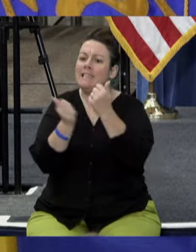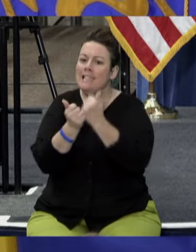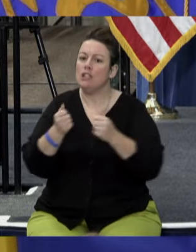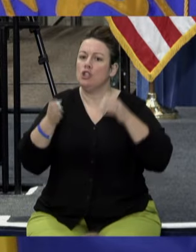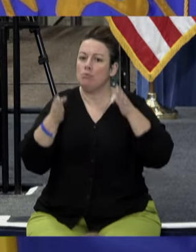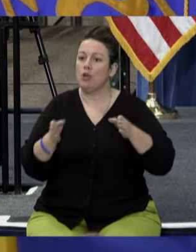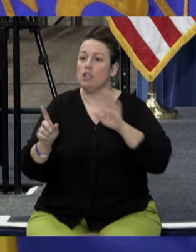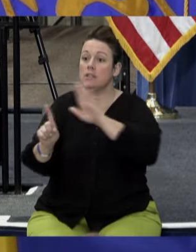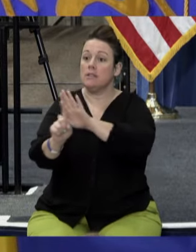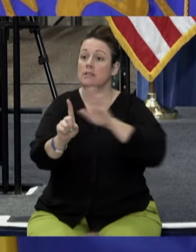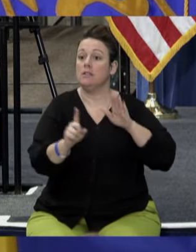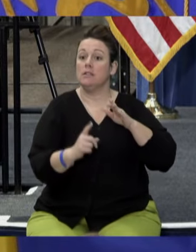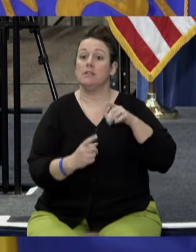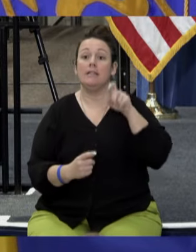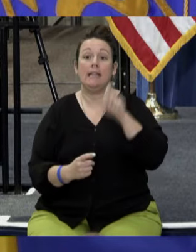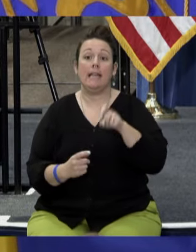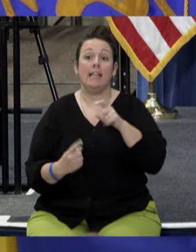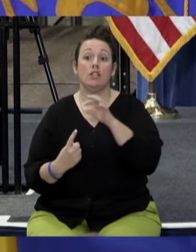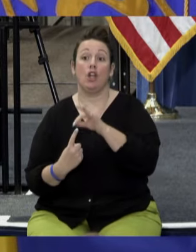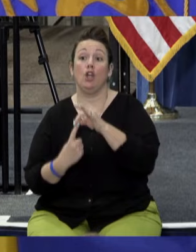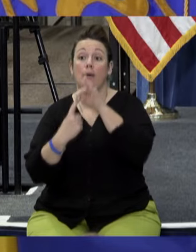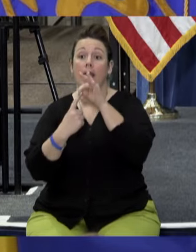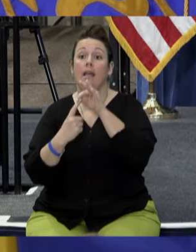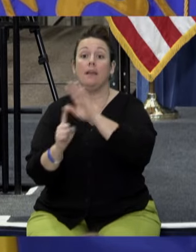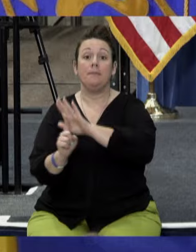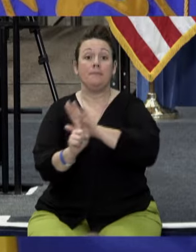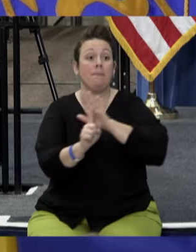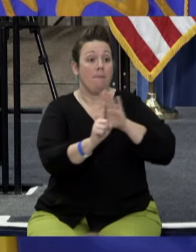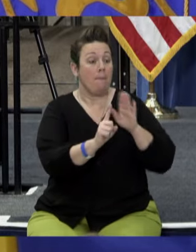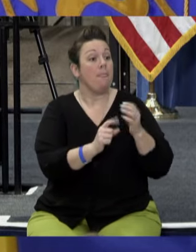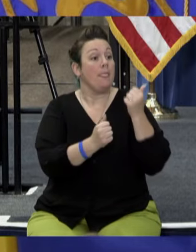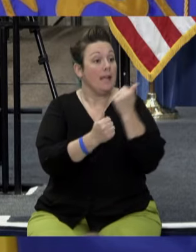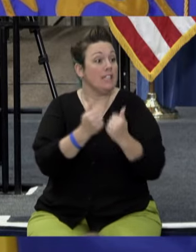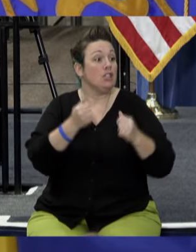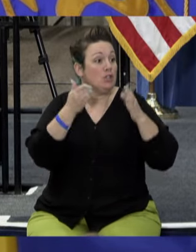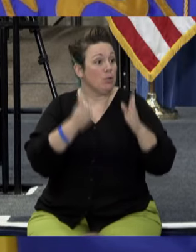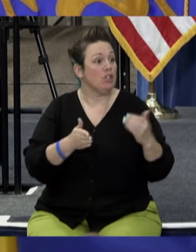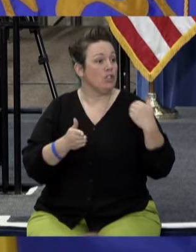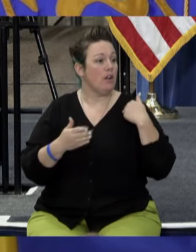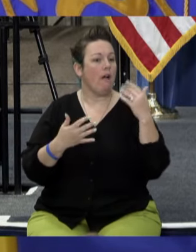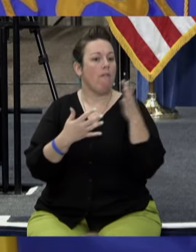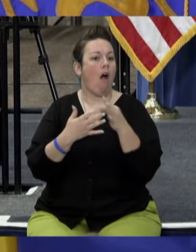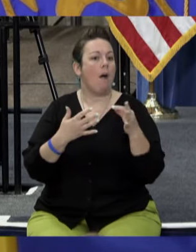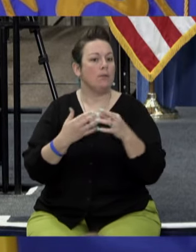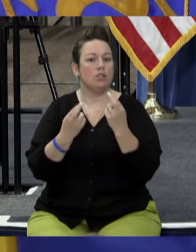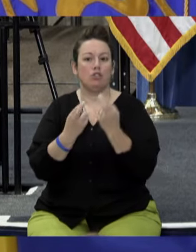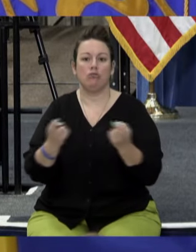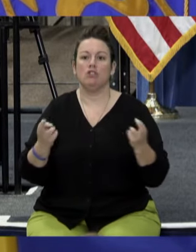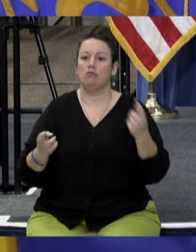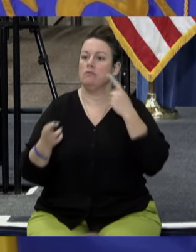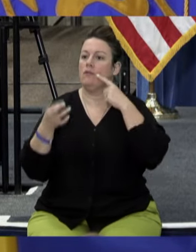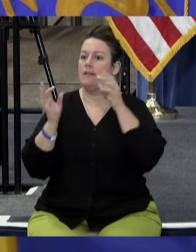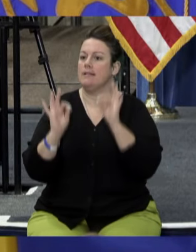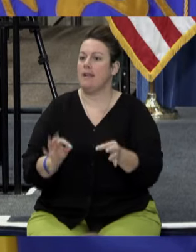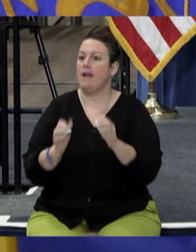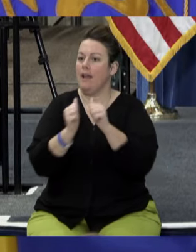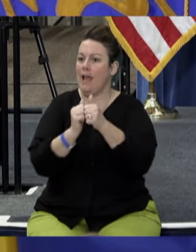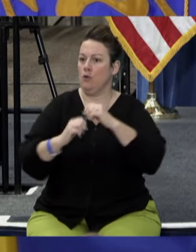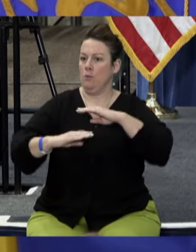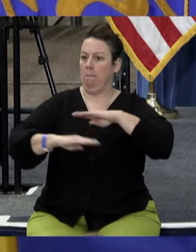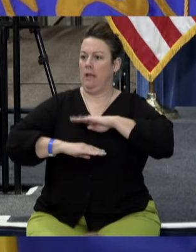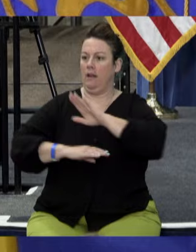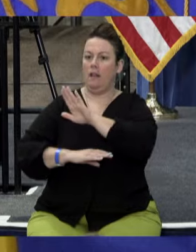unique, and that everyone should have options and resources for deciding how to meet their needs.